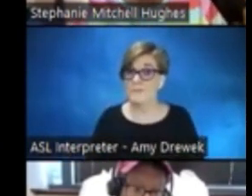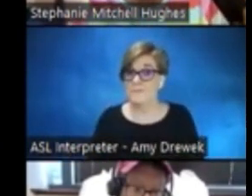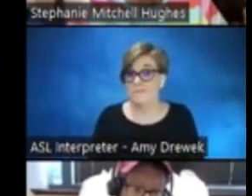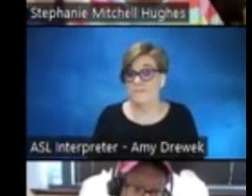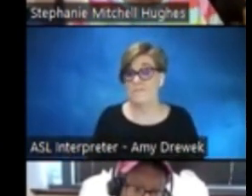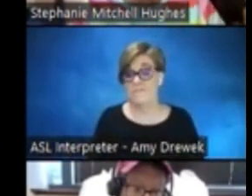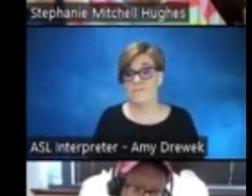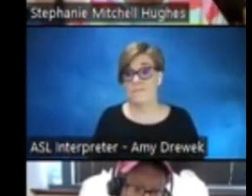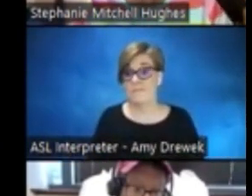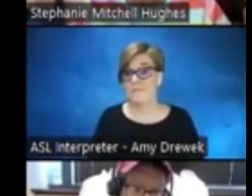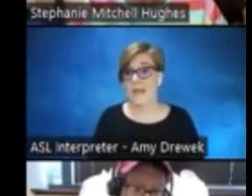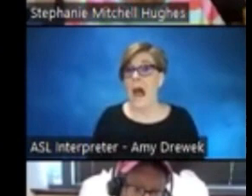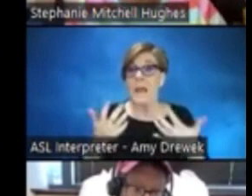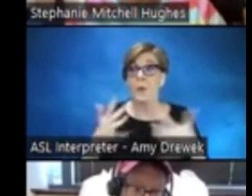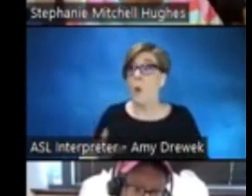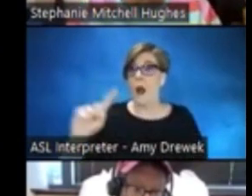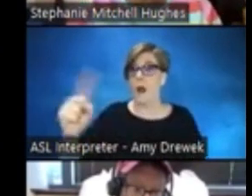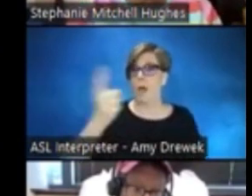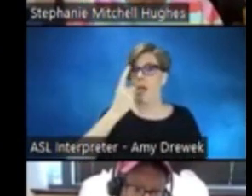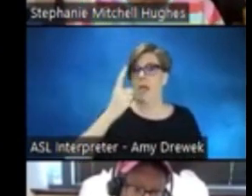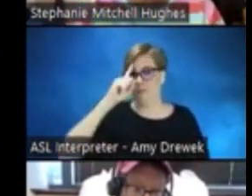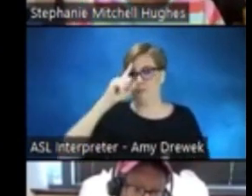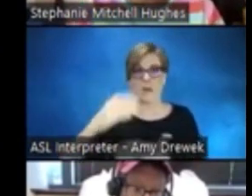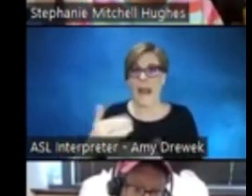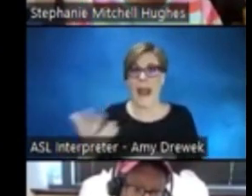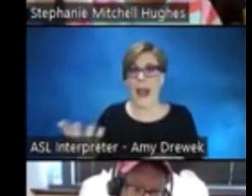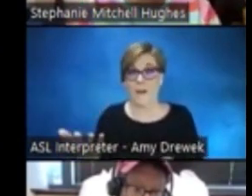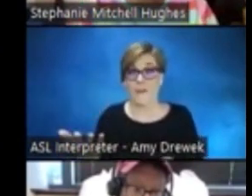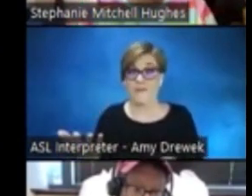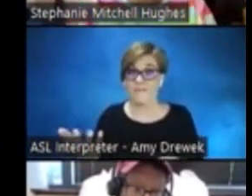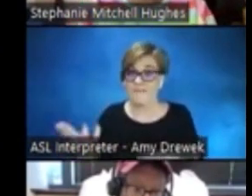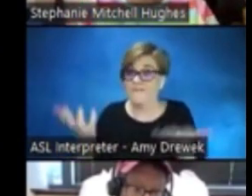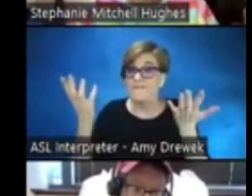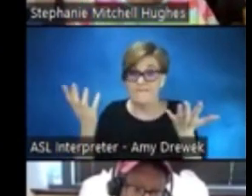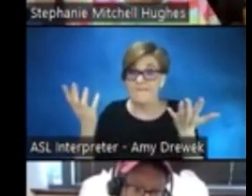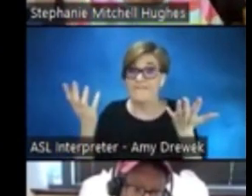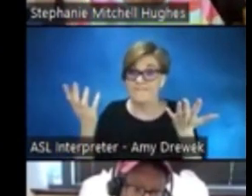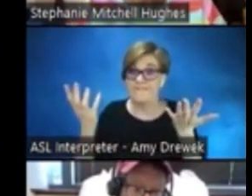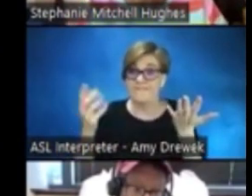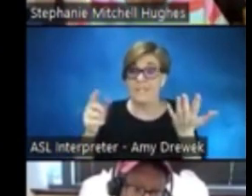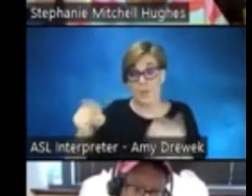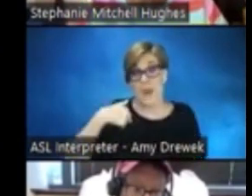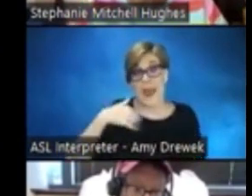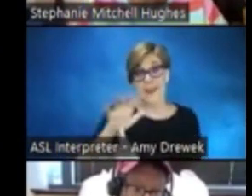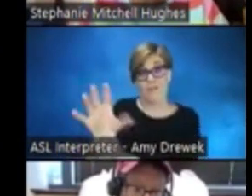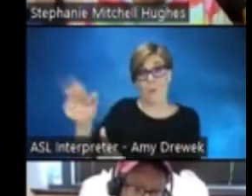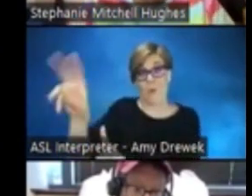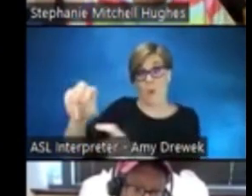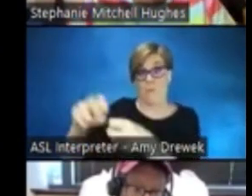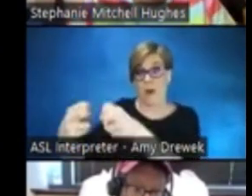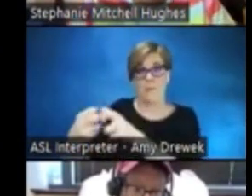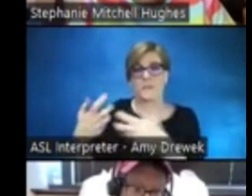I DON'T WANT TO FREAK YOU OUT. YEAH, YOU HAVE YOUR OWN PROBLEMS.